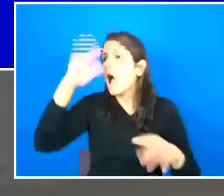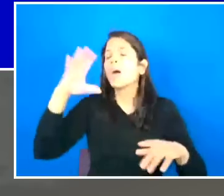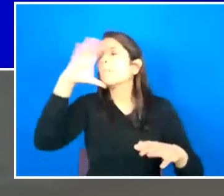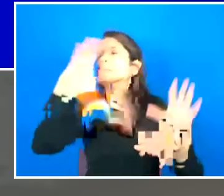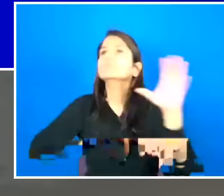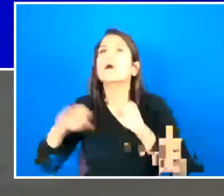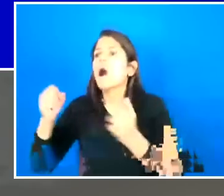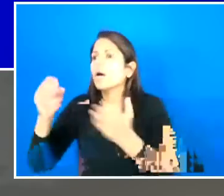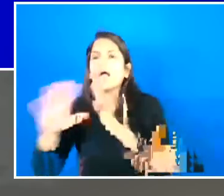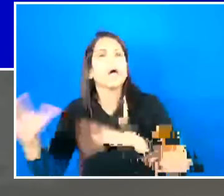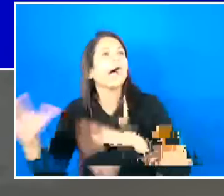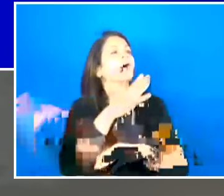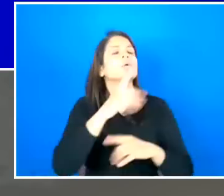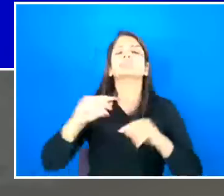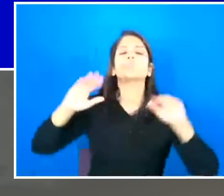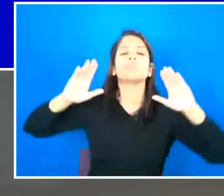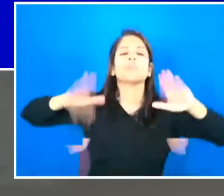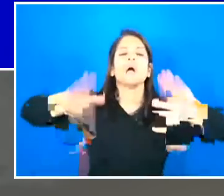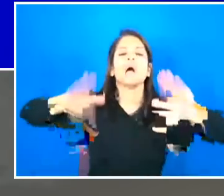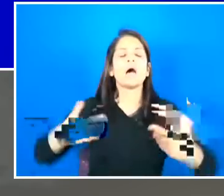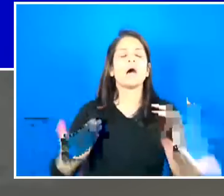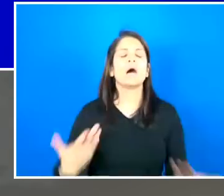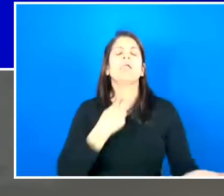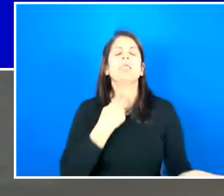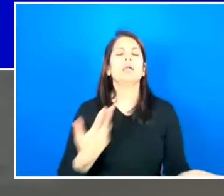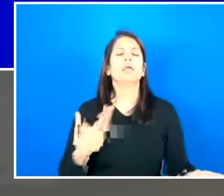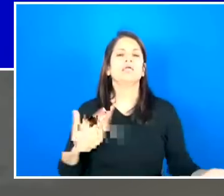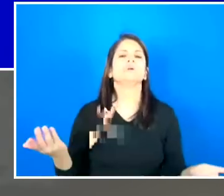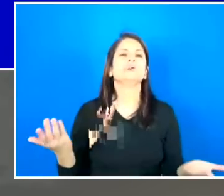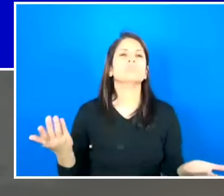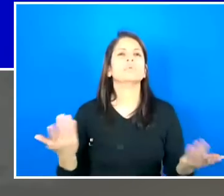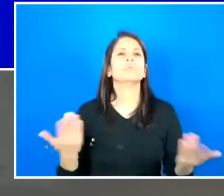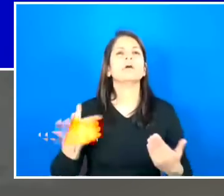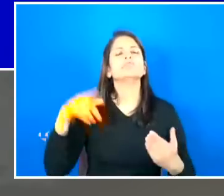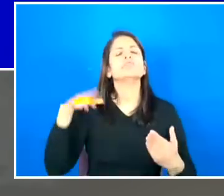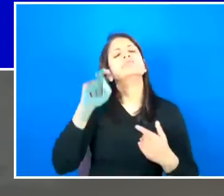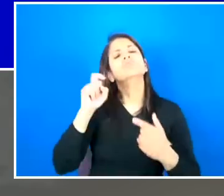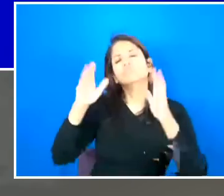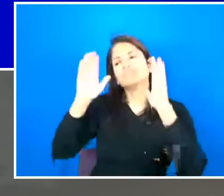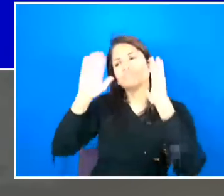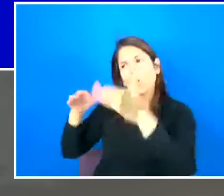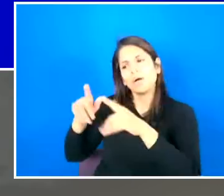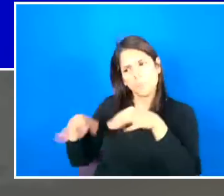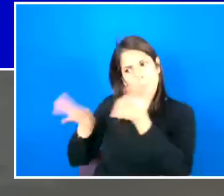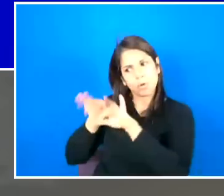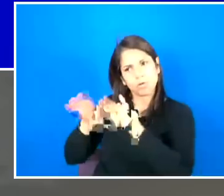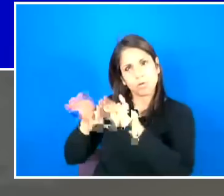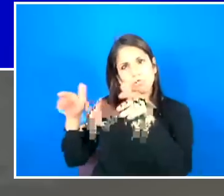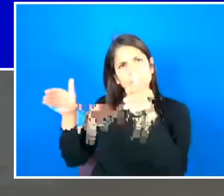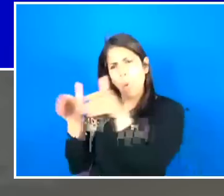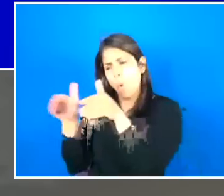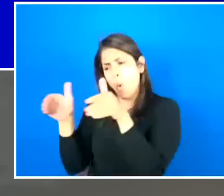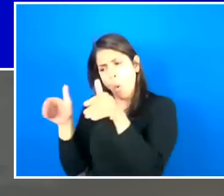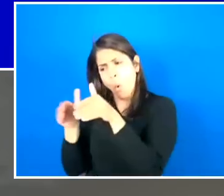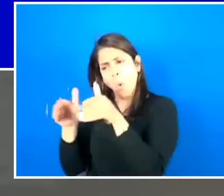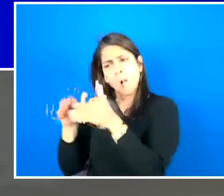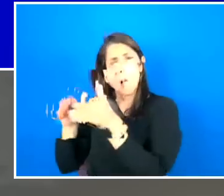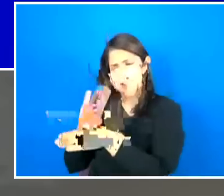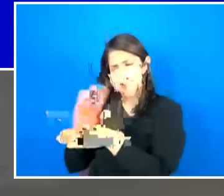AND THE ONES THAT NEED IT THE MOST, THE ONES THAT HAVE THE FEWEST RESOURCES ARE GETTING BOXED UOT. WE CANNOTET L THAT HAPPEN.